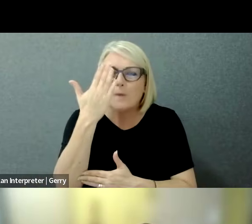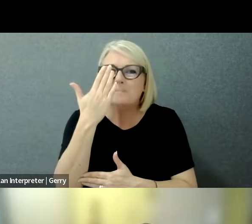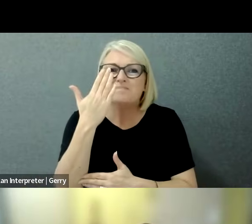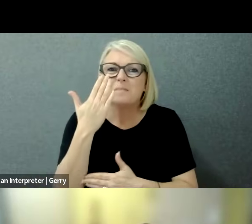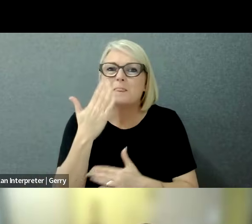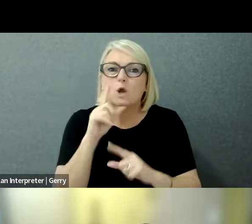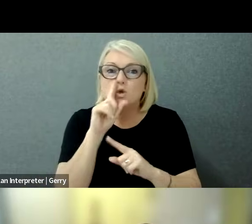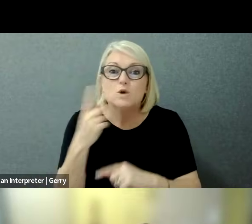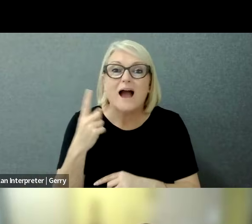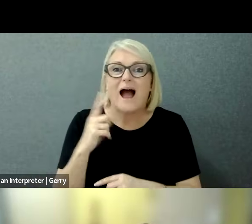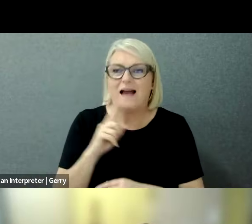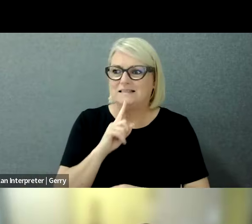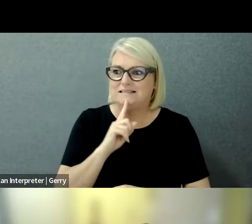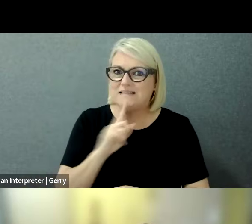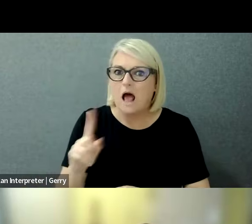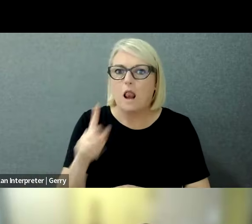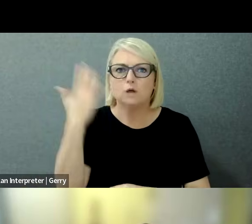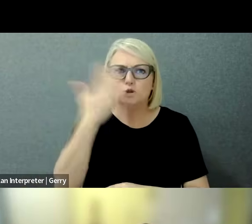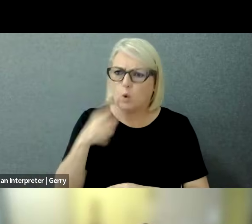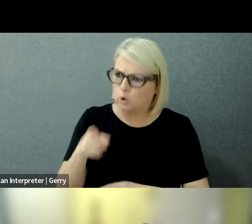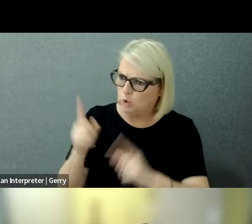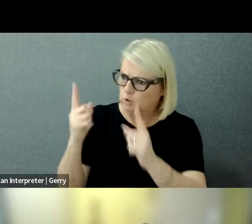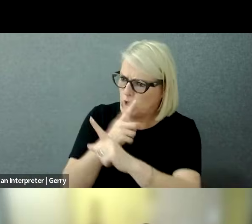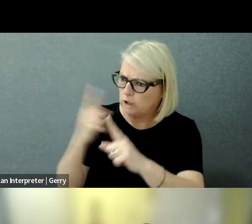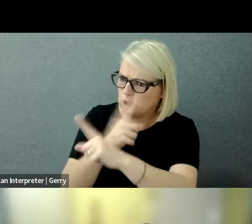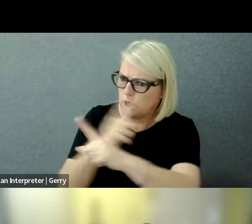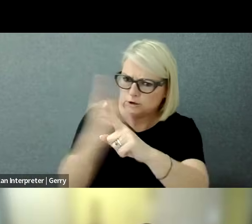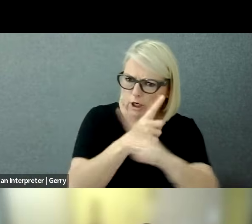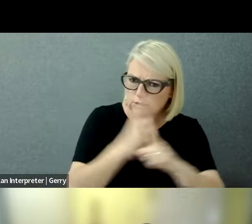every school that they're going to have to do something some ways but locally you will find